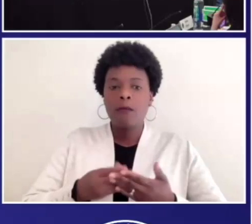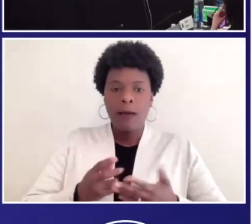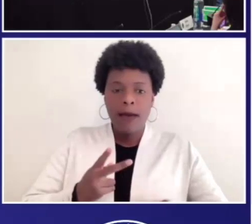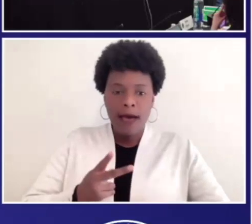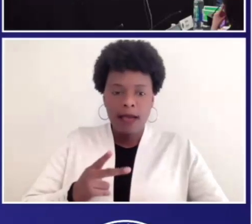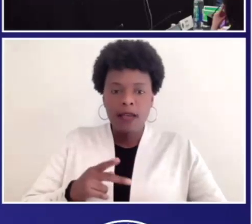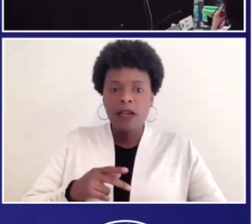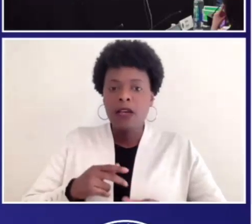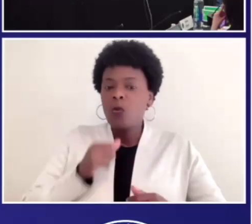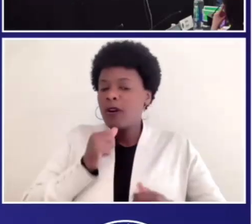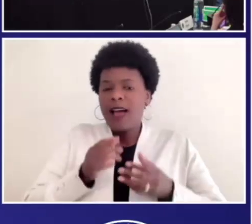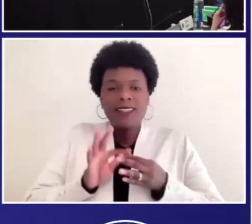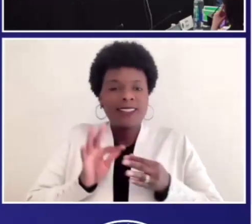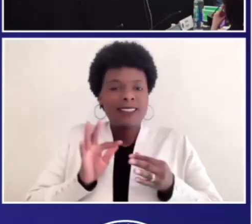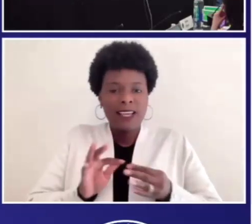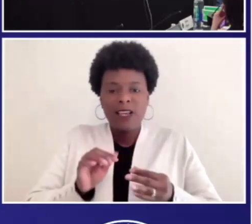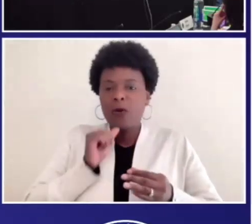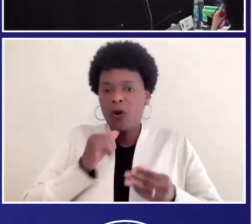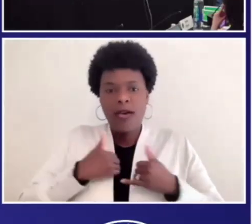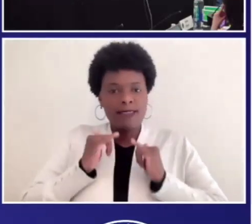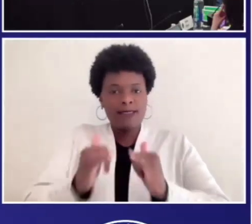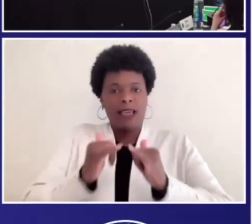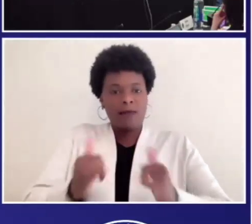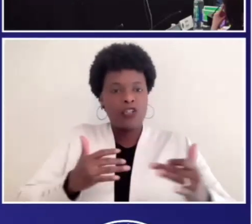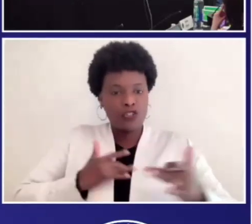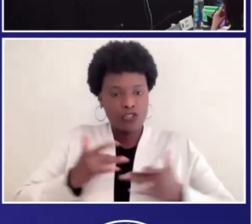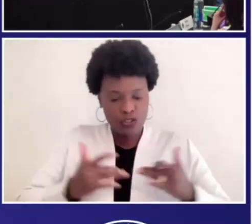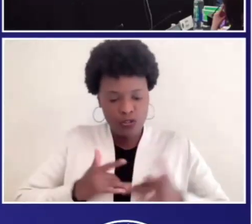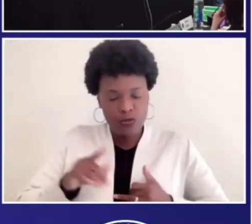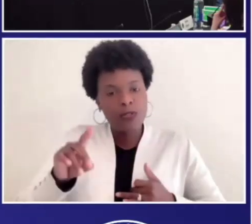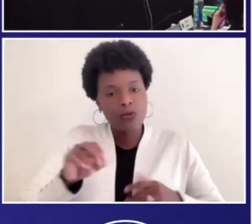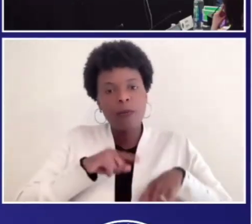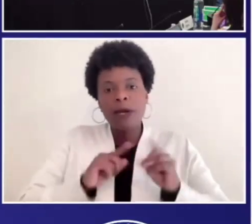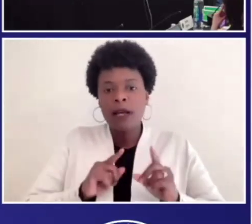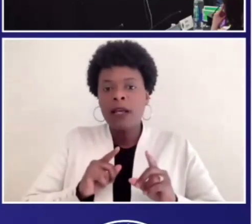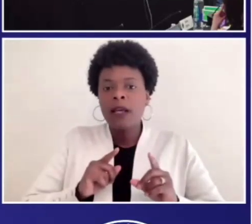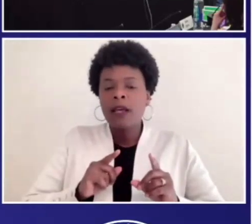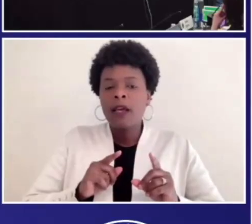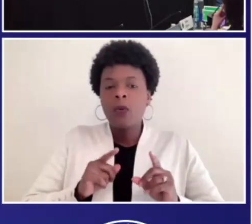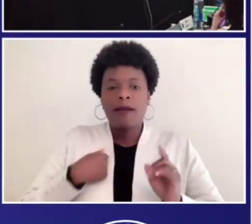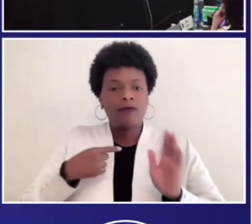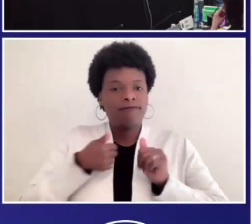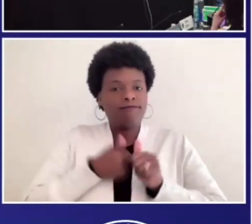tells us to do. And therefore, we've created this language. Punishing people for processing delays,